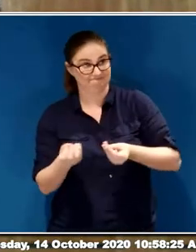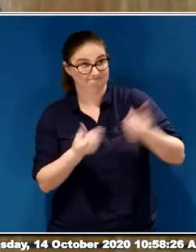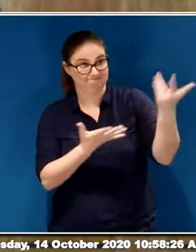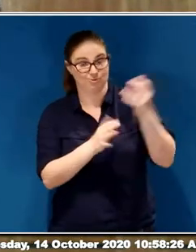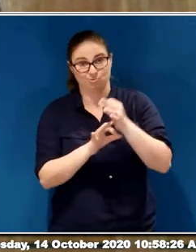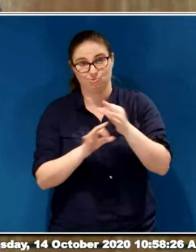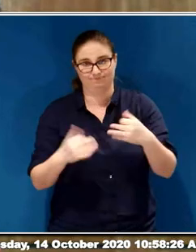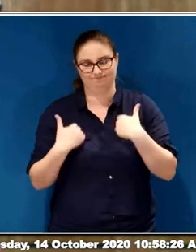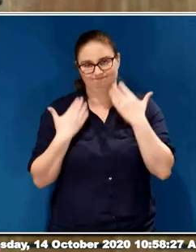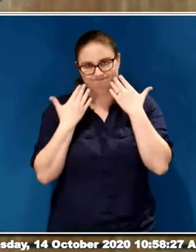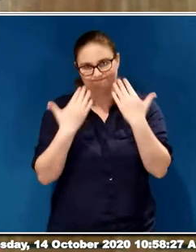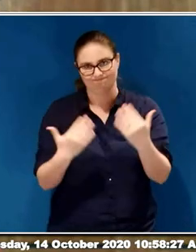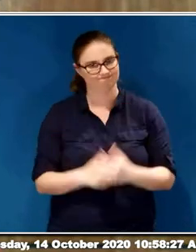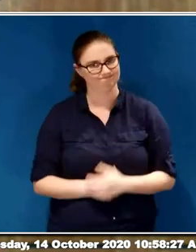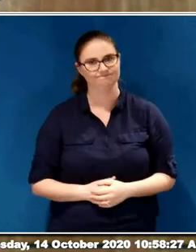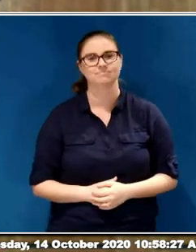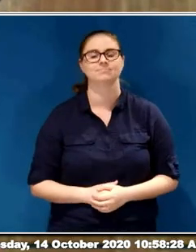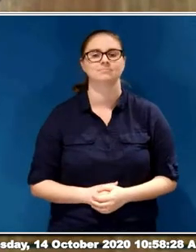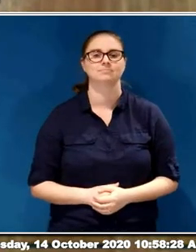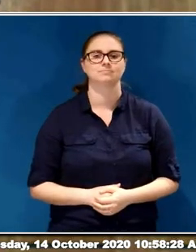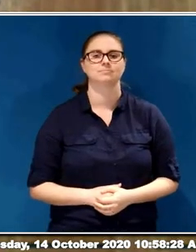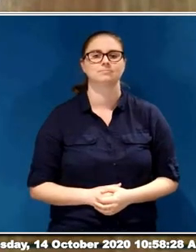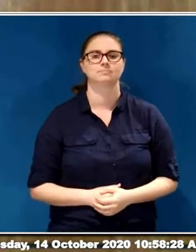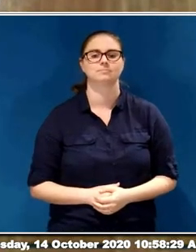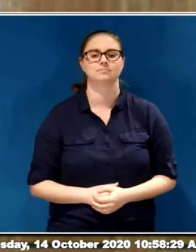Now, you've mentioned some occasions in particular about where you